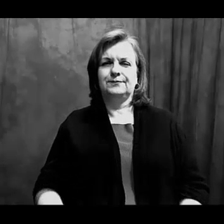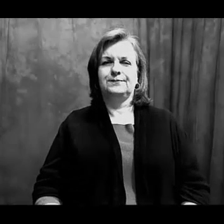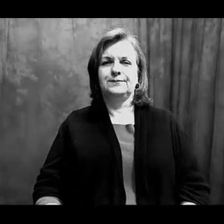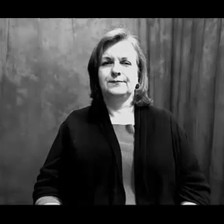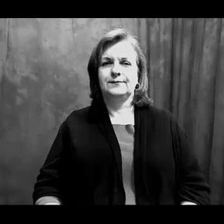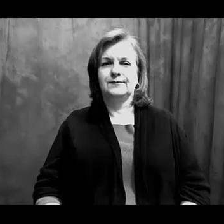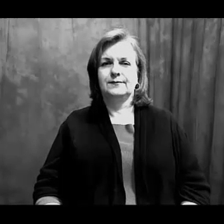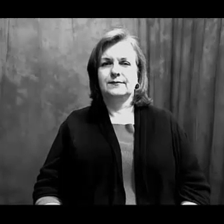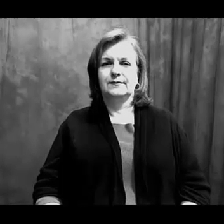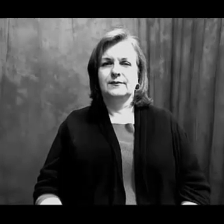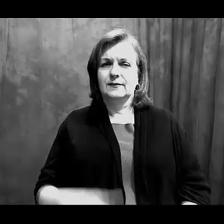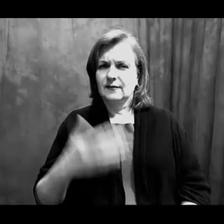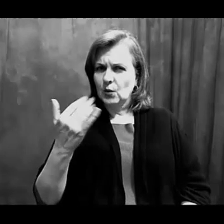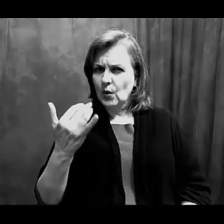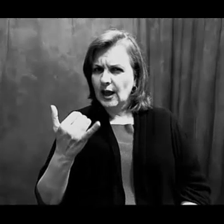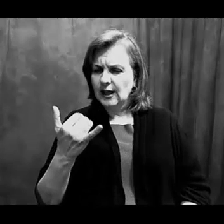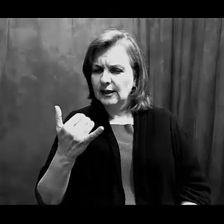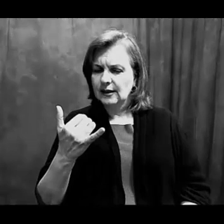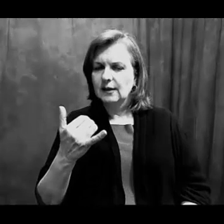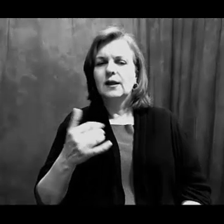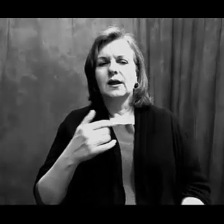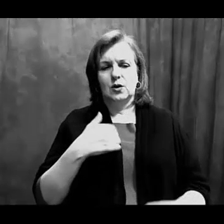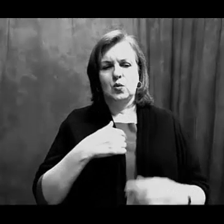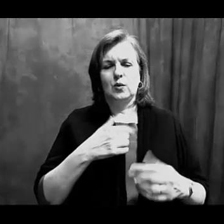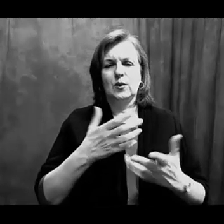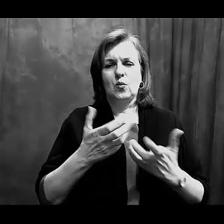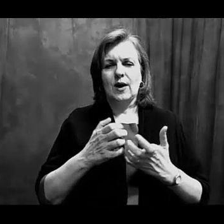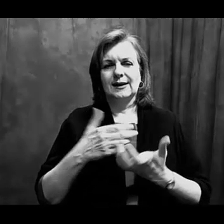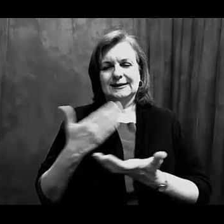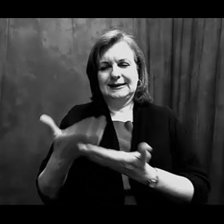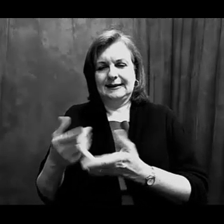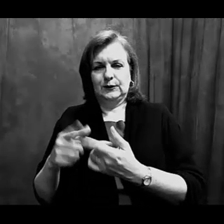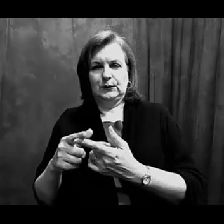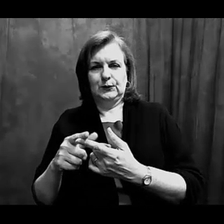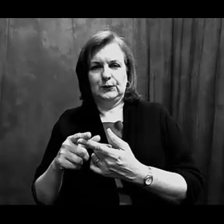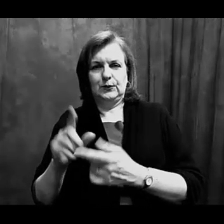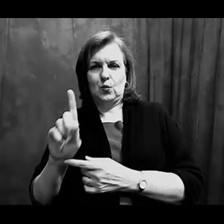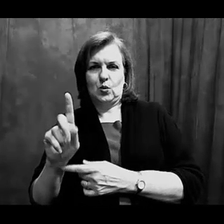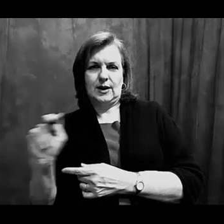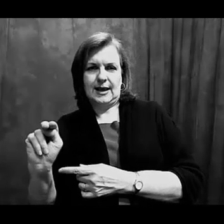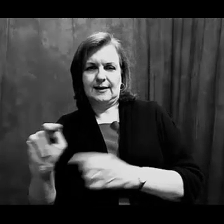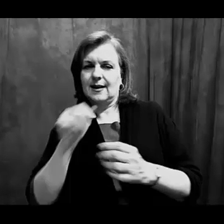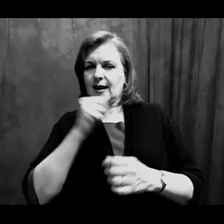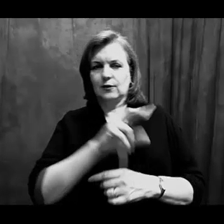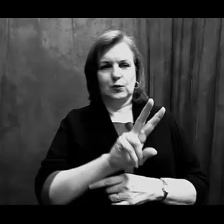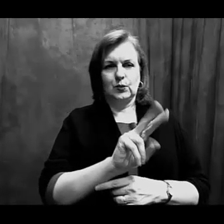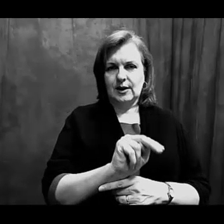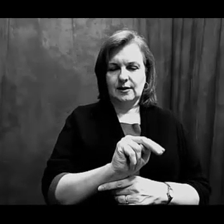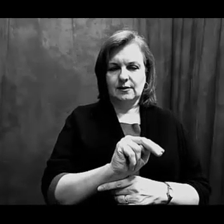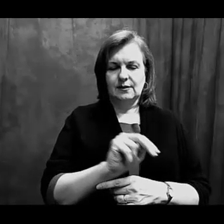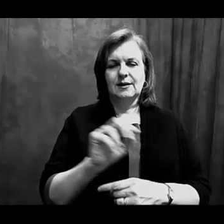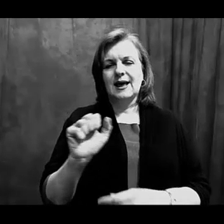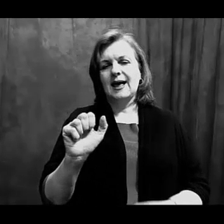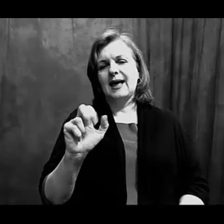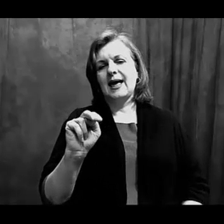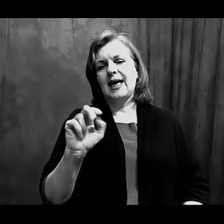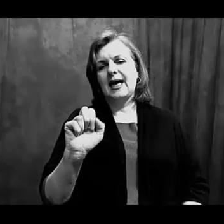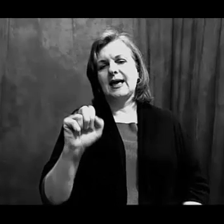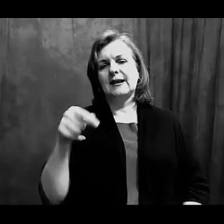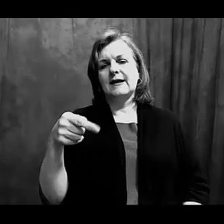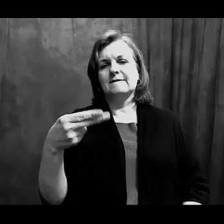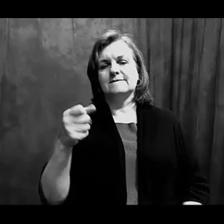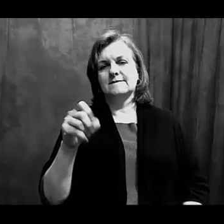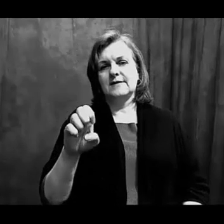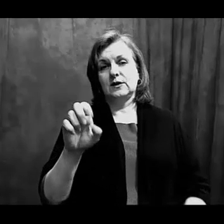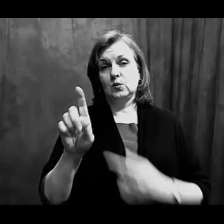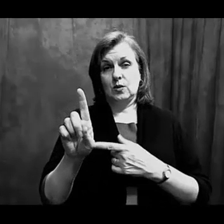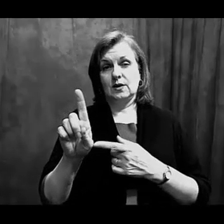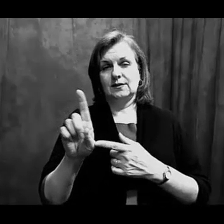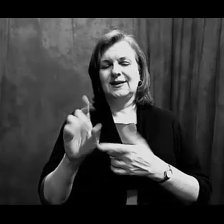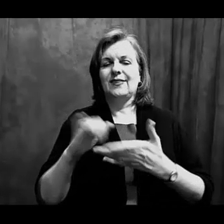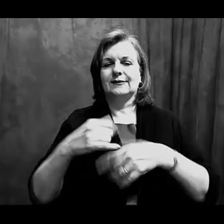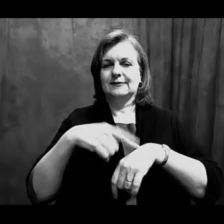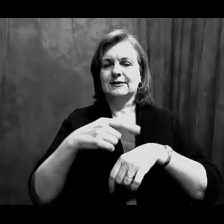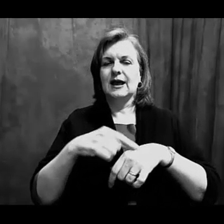remember the reason we do this is to go from 2n to n -- this is the phase! Anaphase 1 is where we decrease